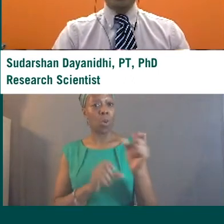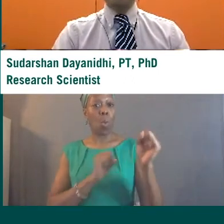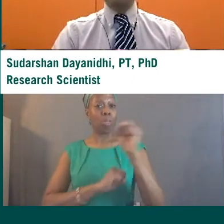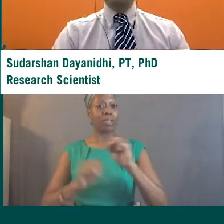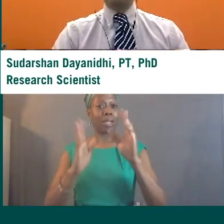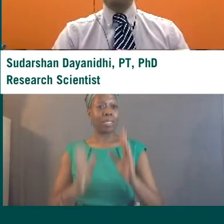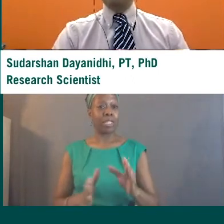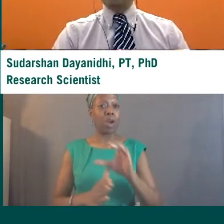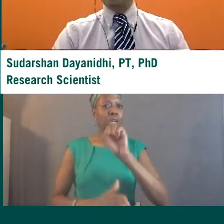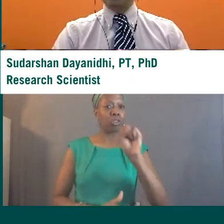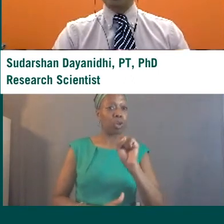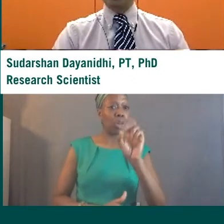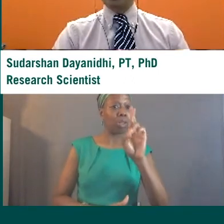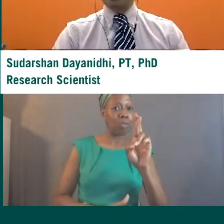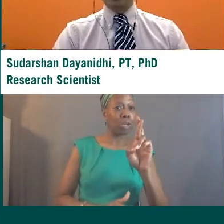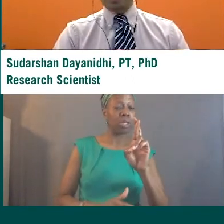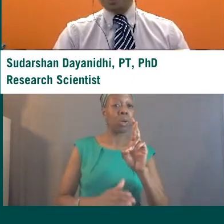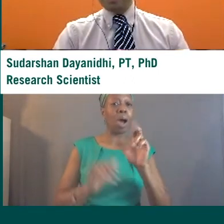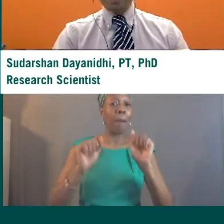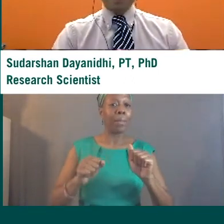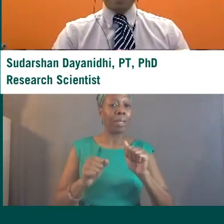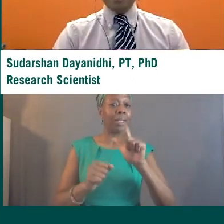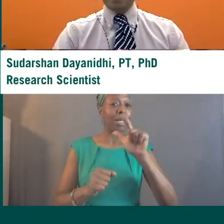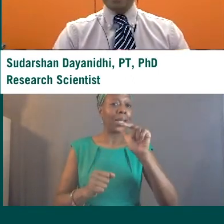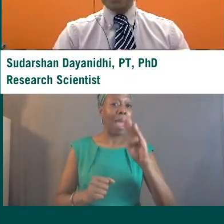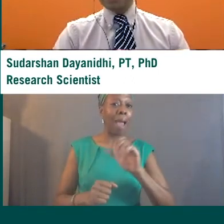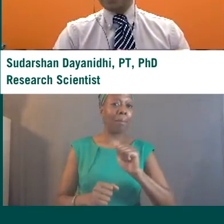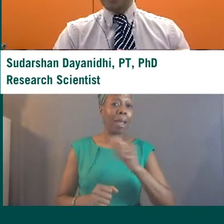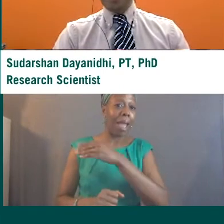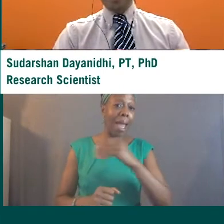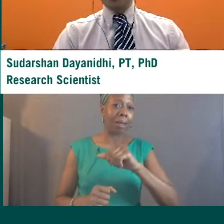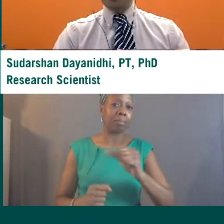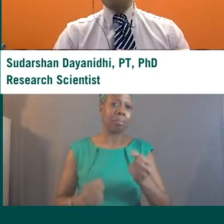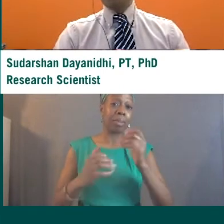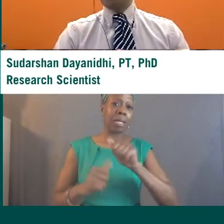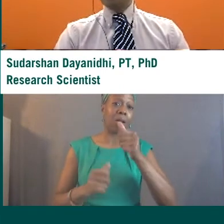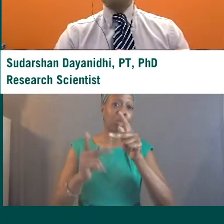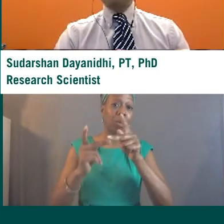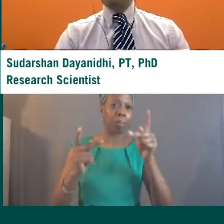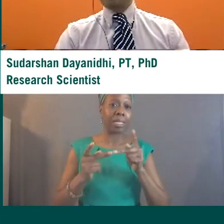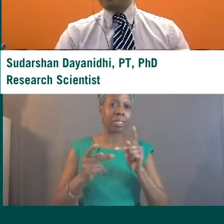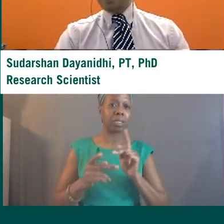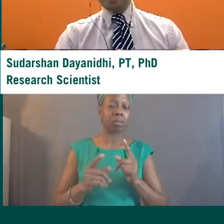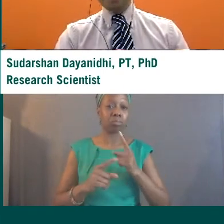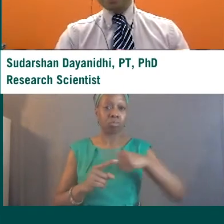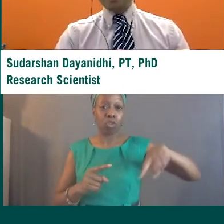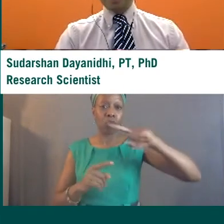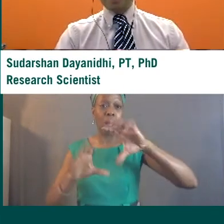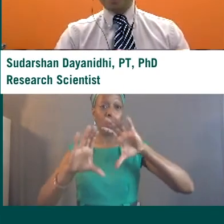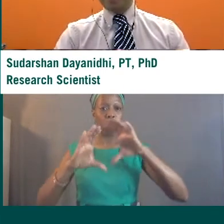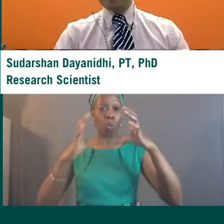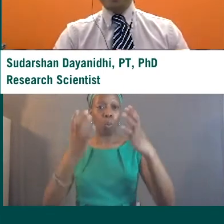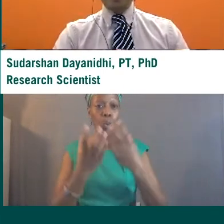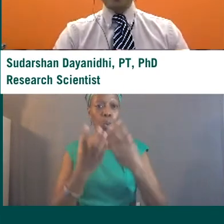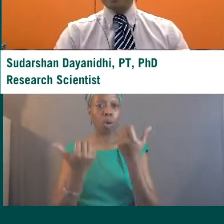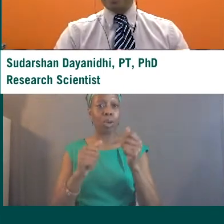and you go out for a short run and then you get excited and you just keep running for five miles or something. And then it's a great run